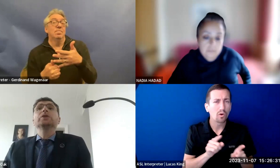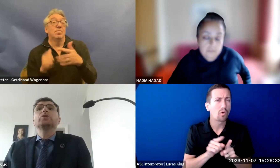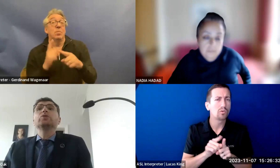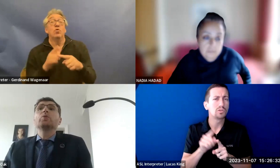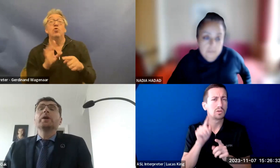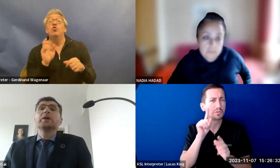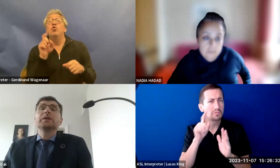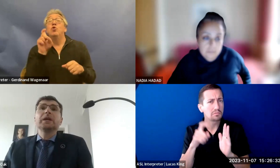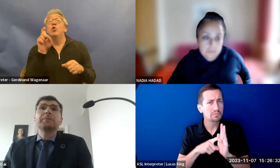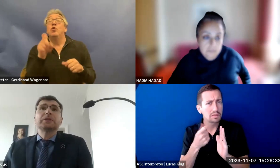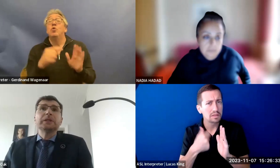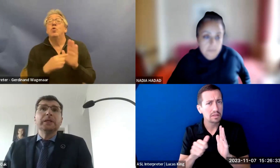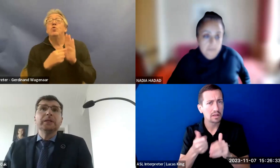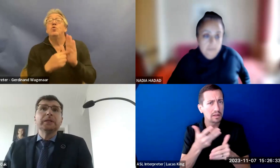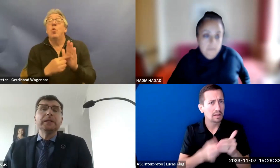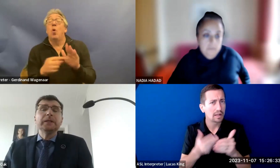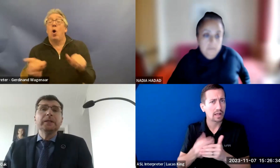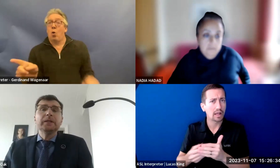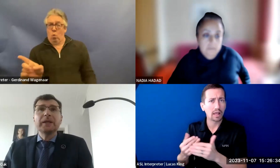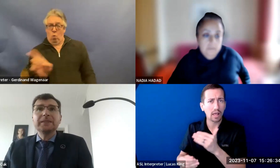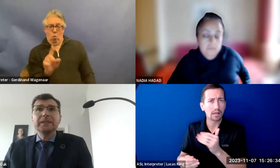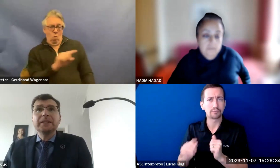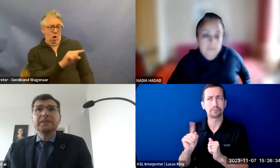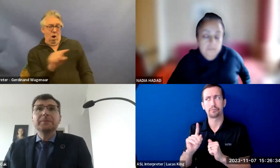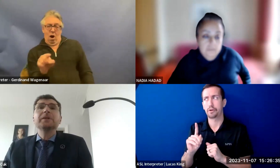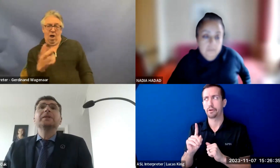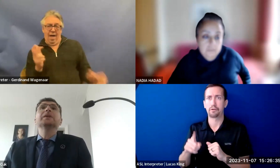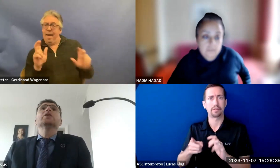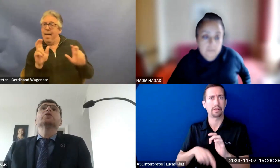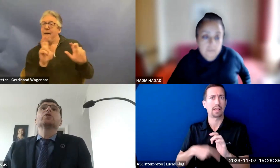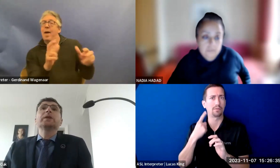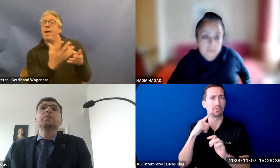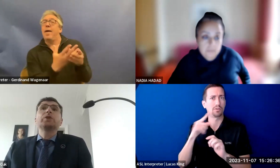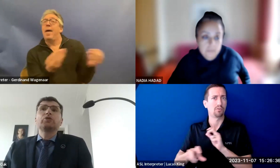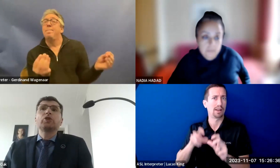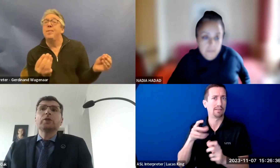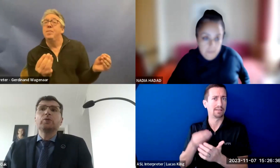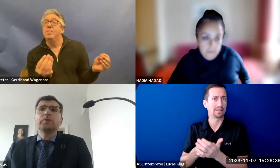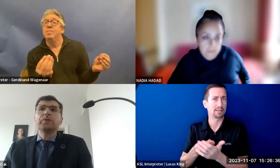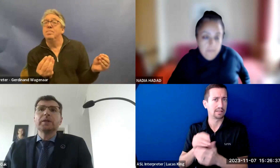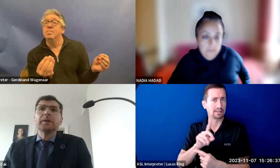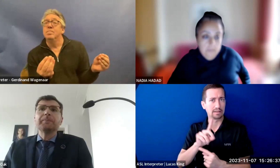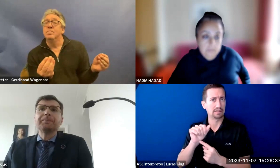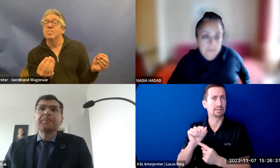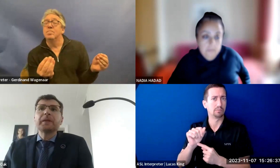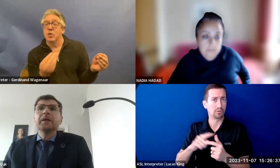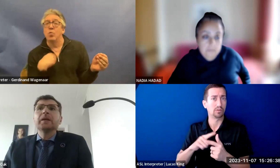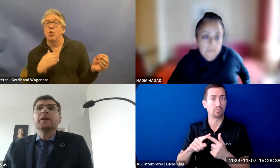We need to know where the gaps are in investing in disability so that we can try to fill them.